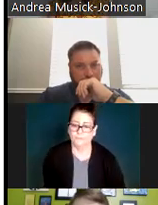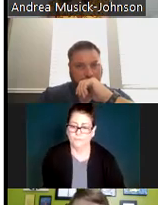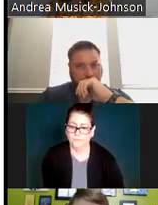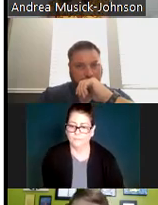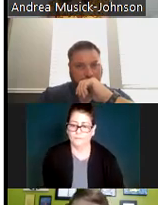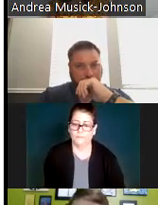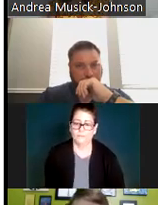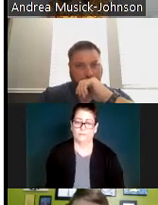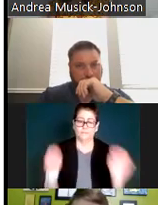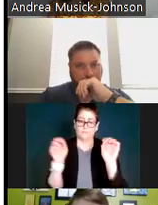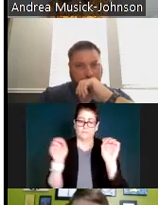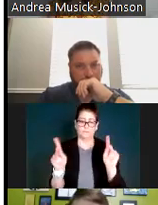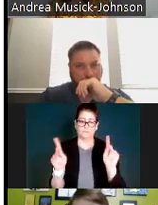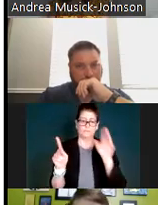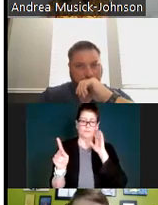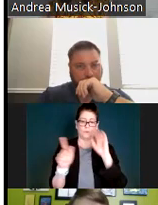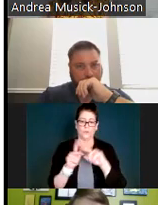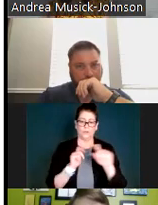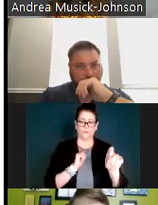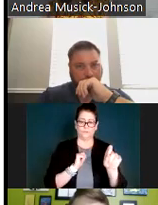Alright, I'm gonna go ahead and turn on the interpretation.